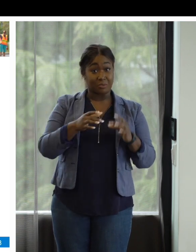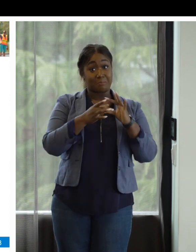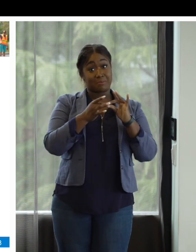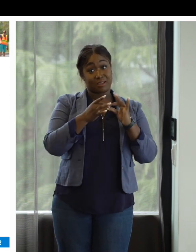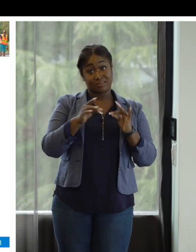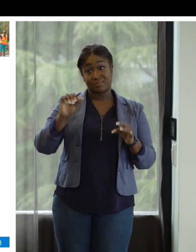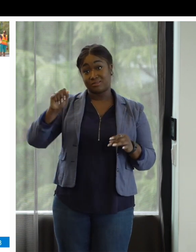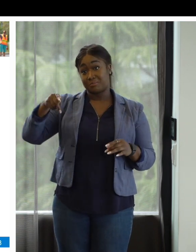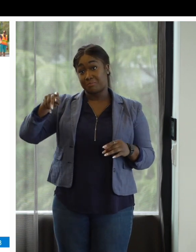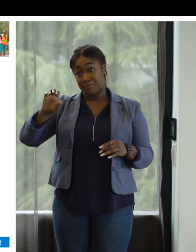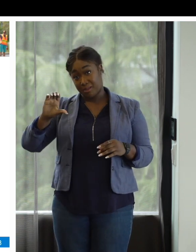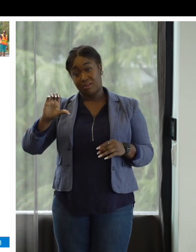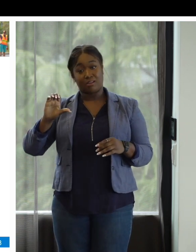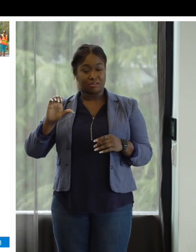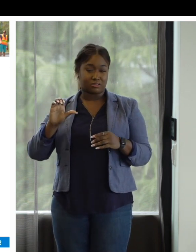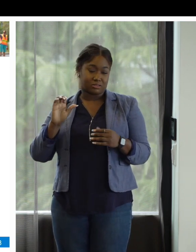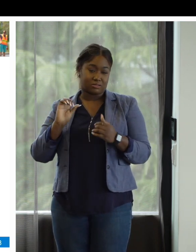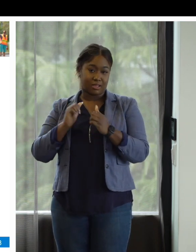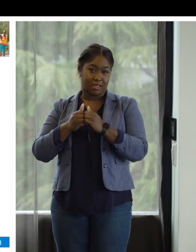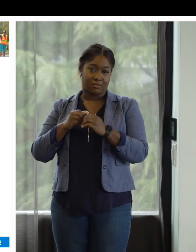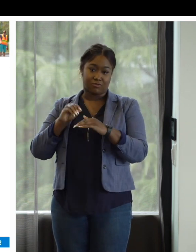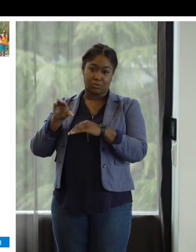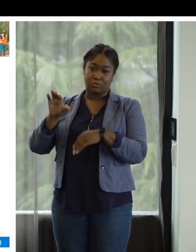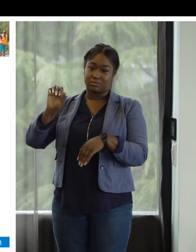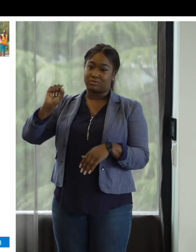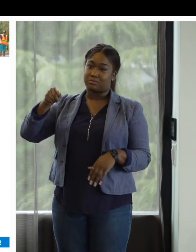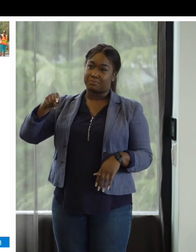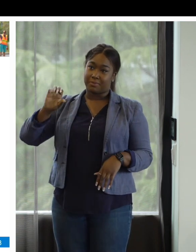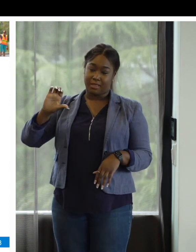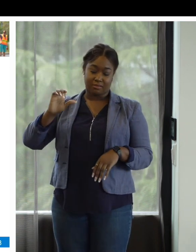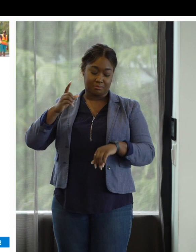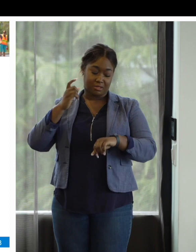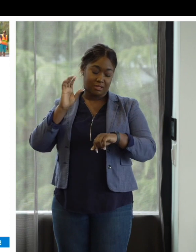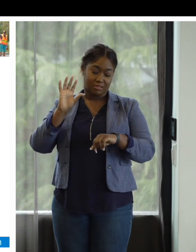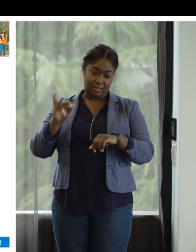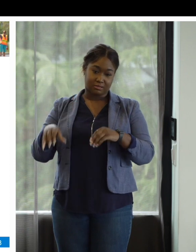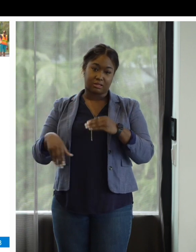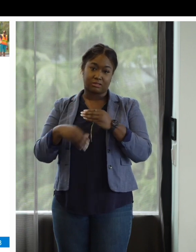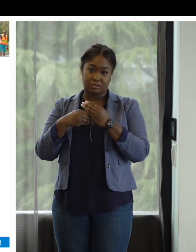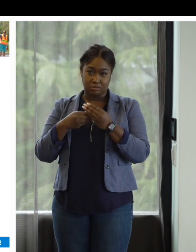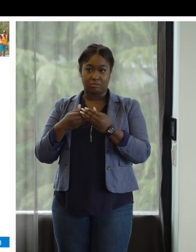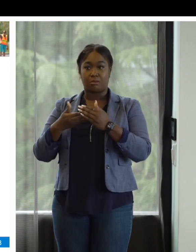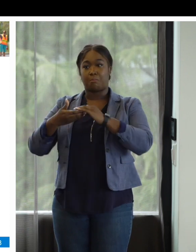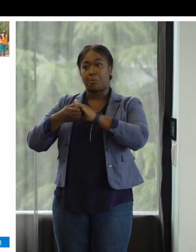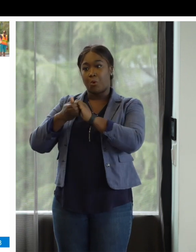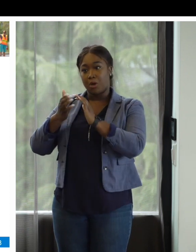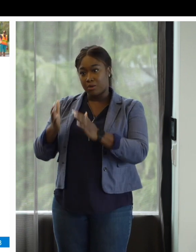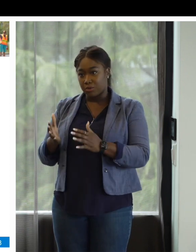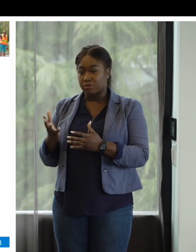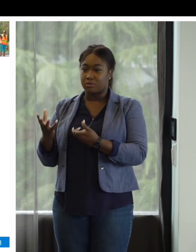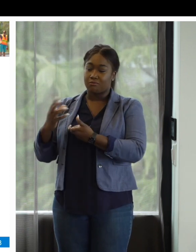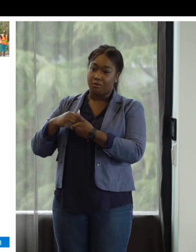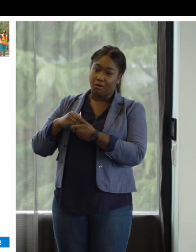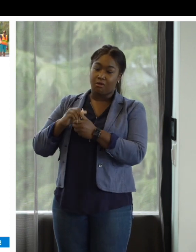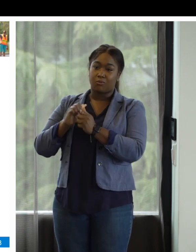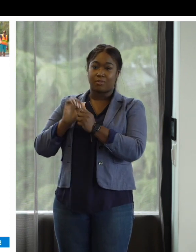come in because that's the initial part of the standard And then